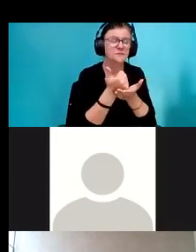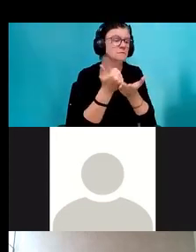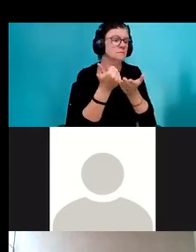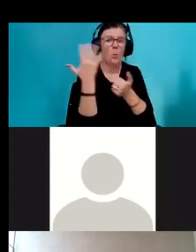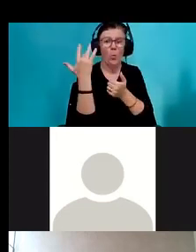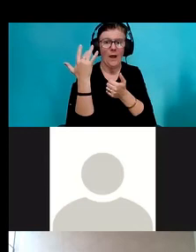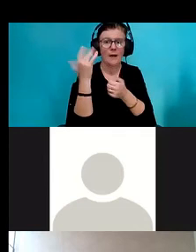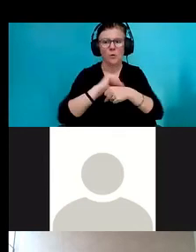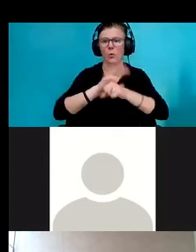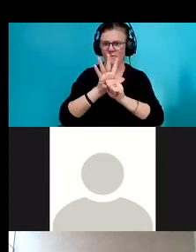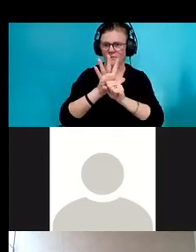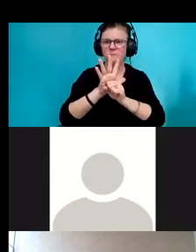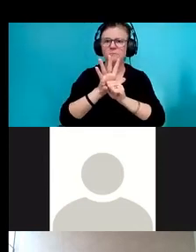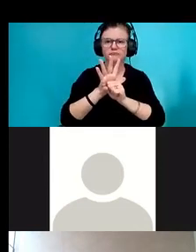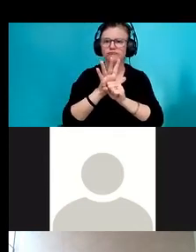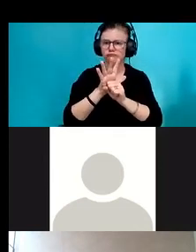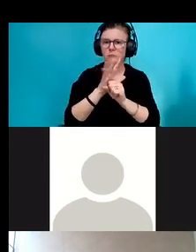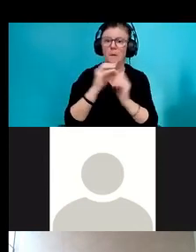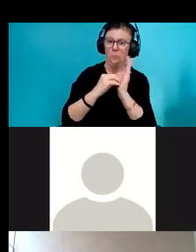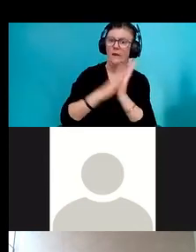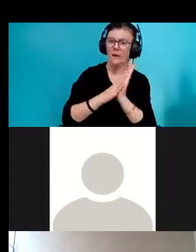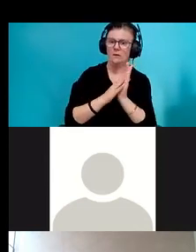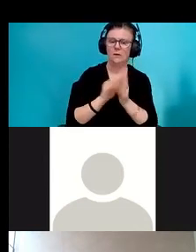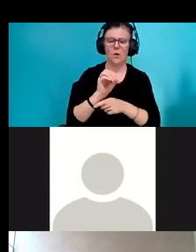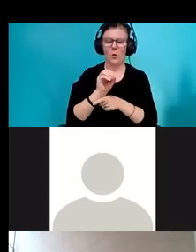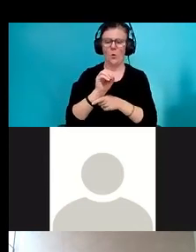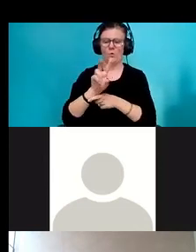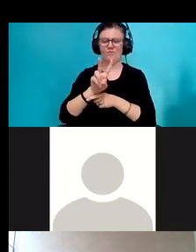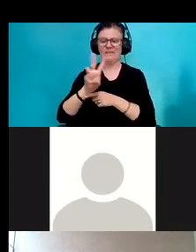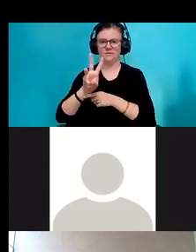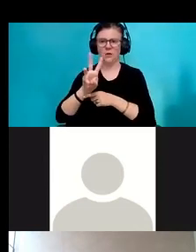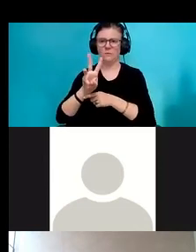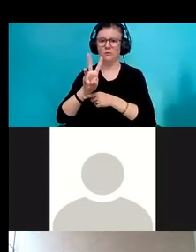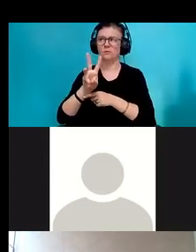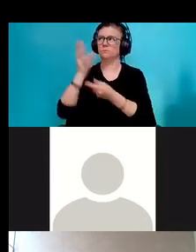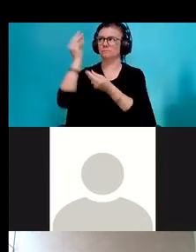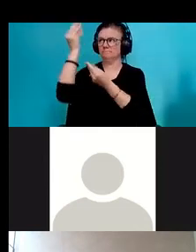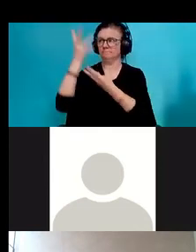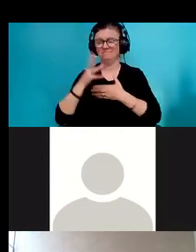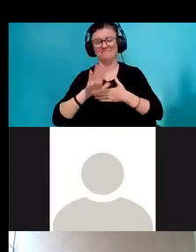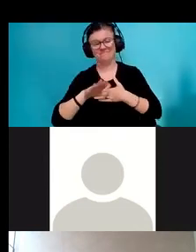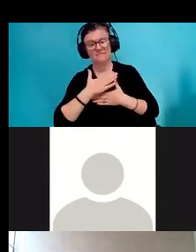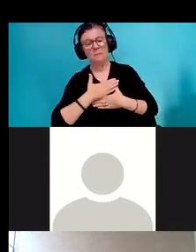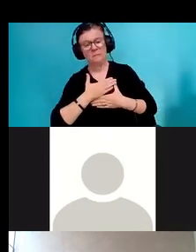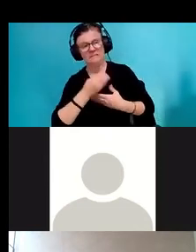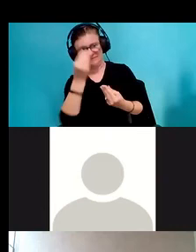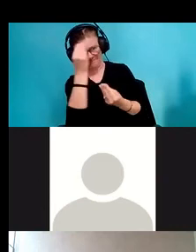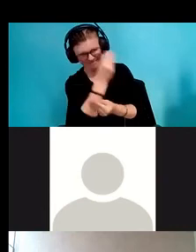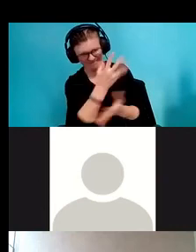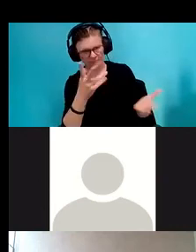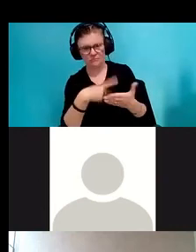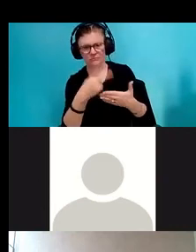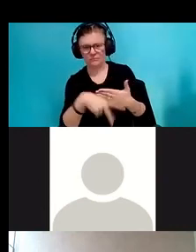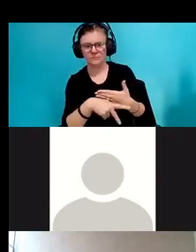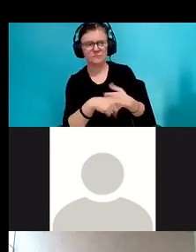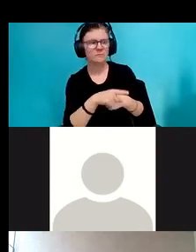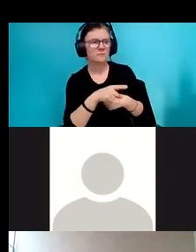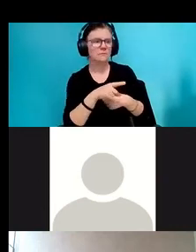OVW has given clear guidance to us that we should be telling everyone, please do not report any estimates.